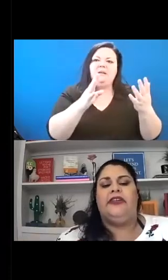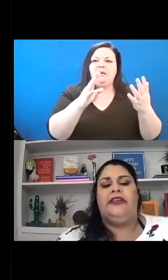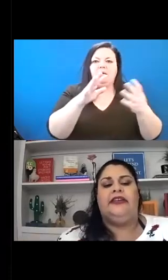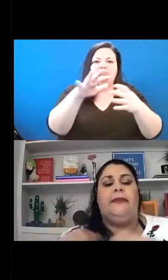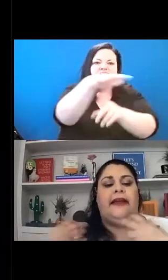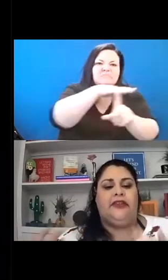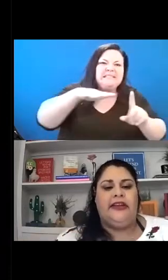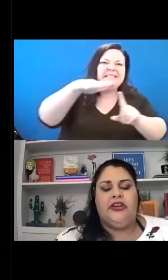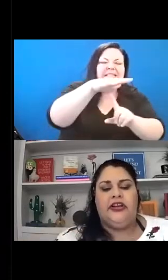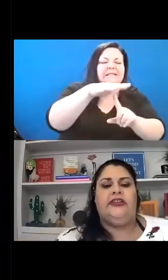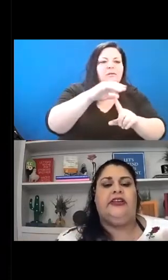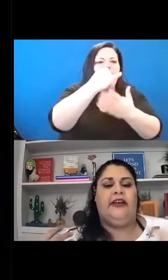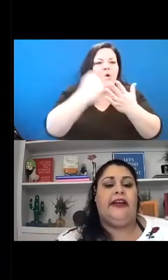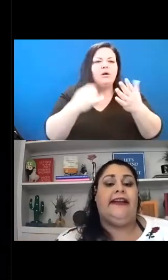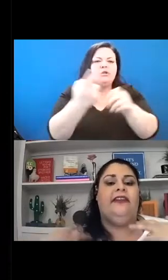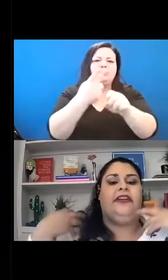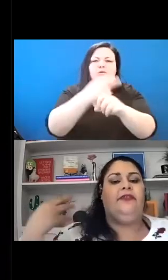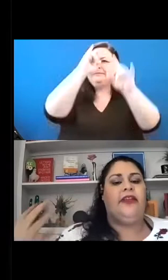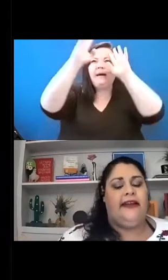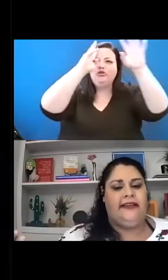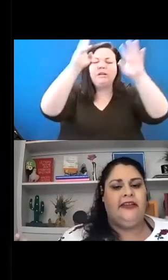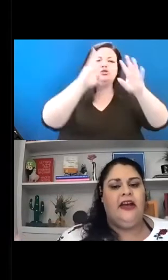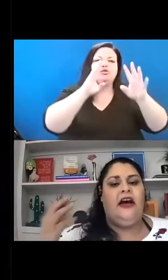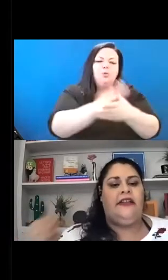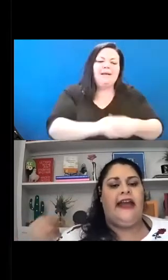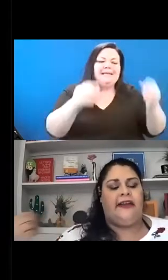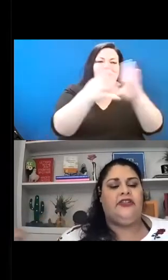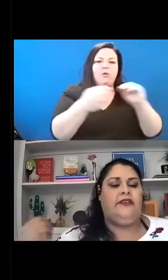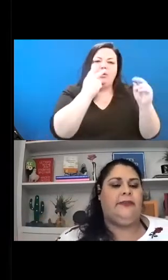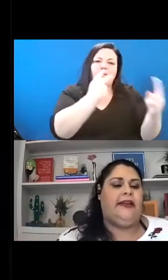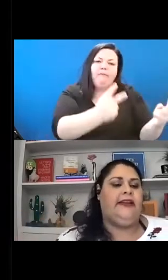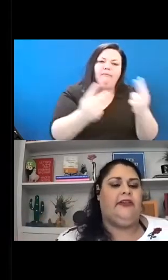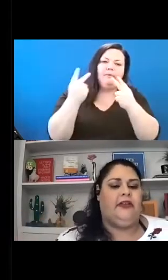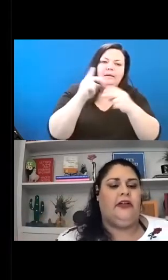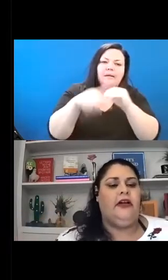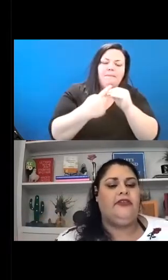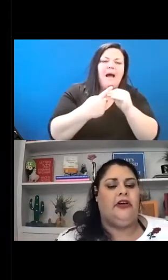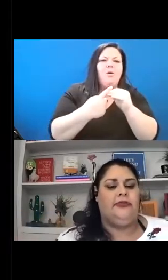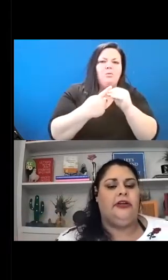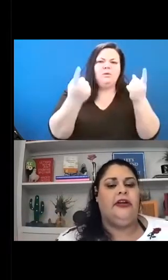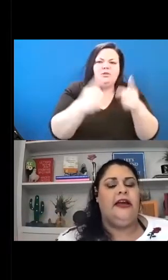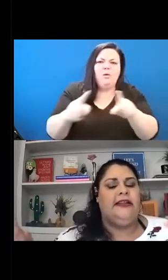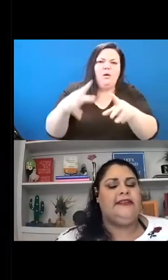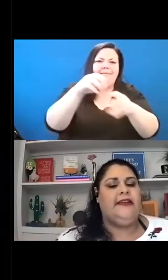imagination to narrate and reflect on the action of the painting or sculpture this definition